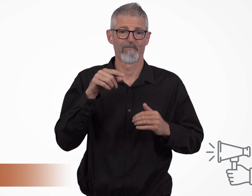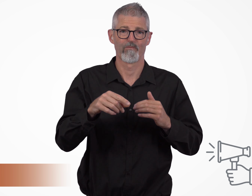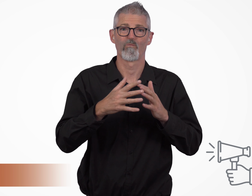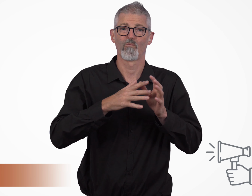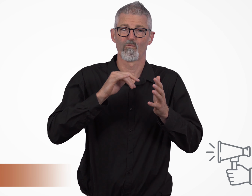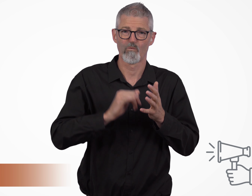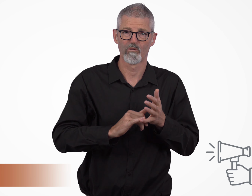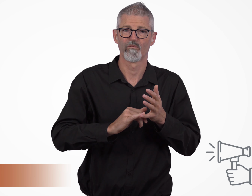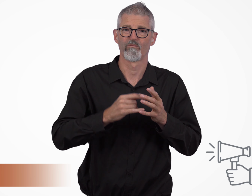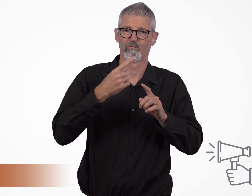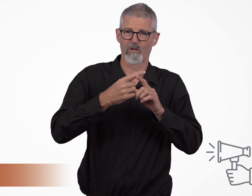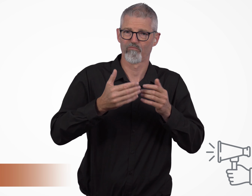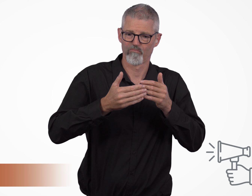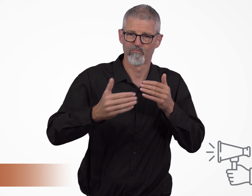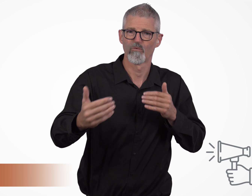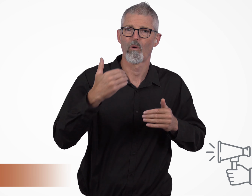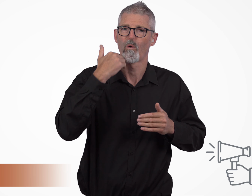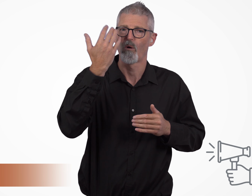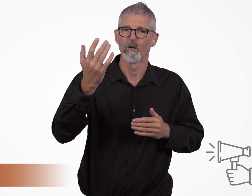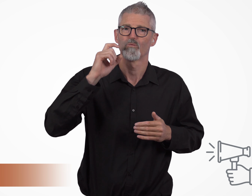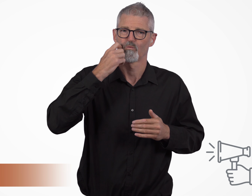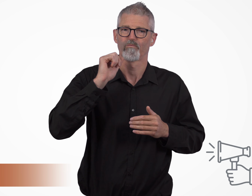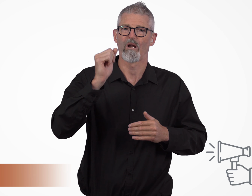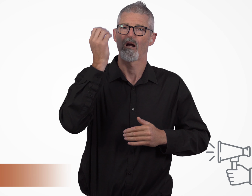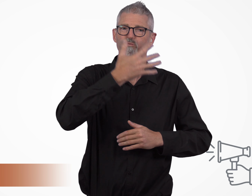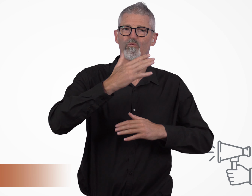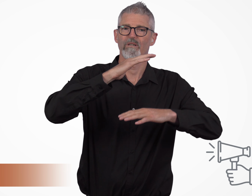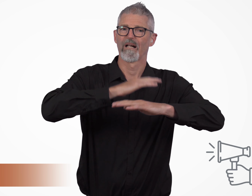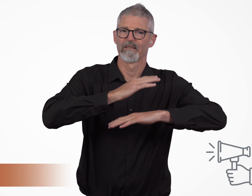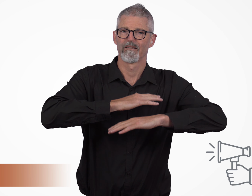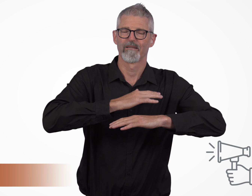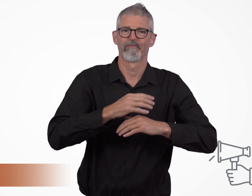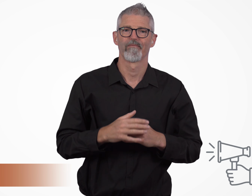This is, was, and always will be Aboriginal land.